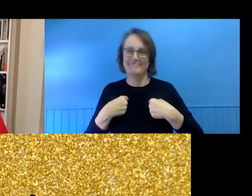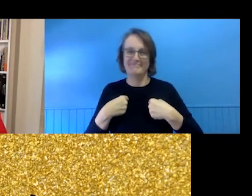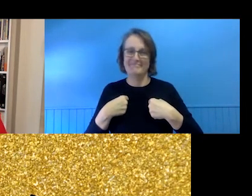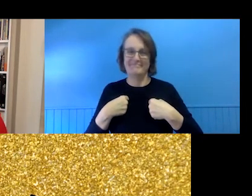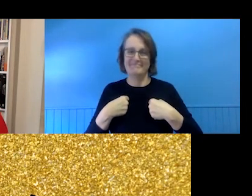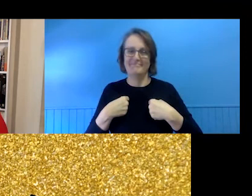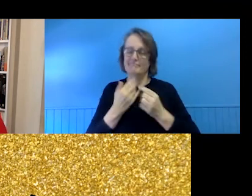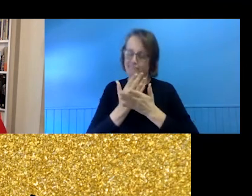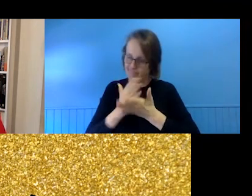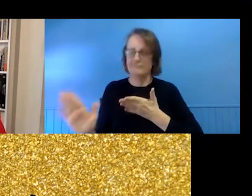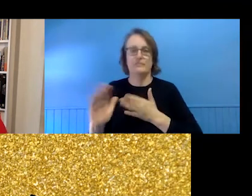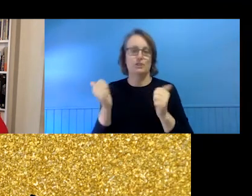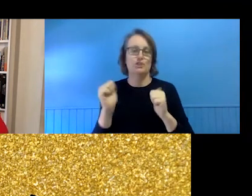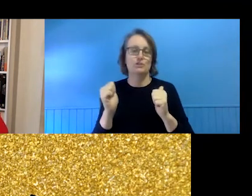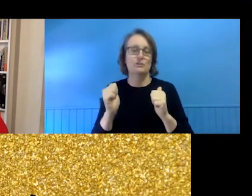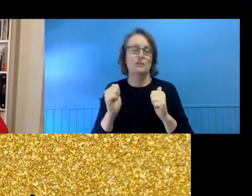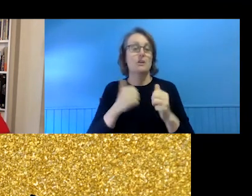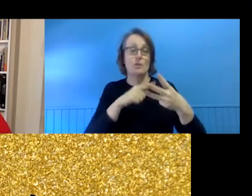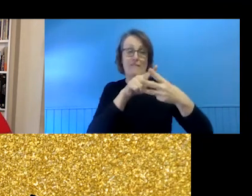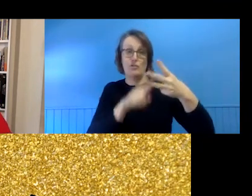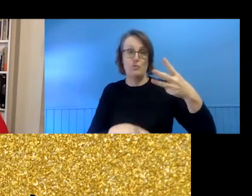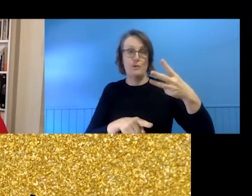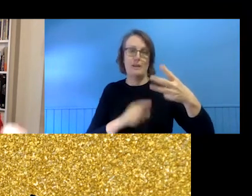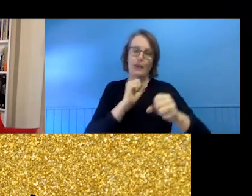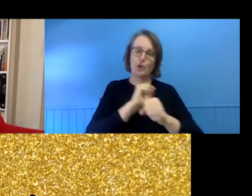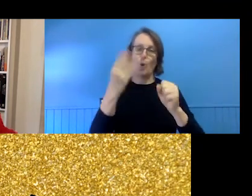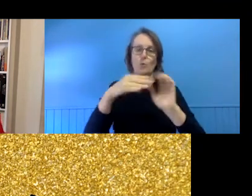board. Those are my three golden rules. I'll come back to them at the